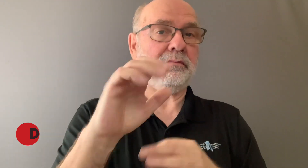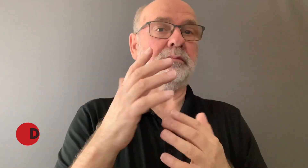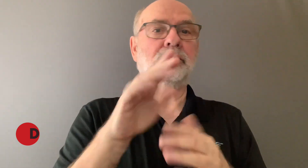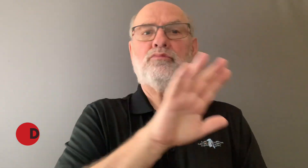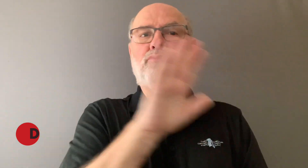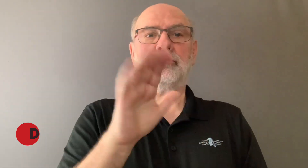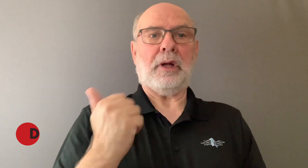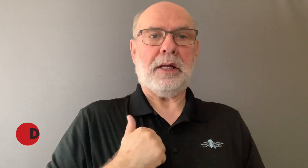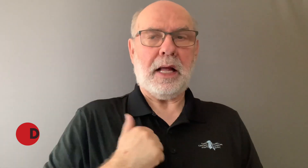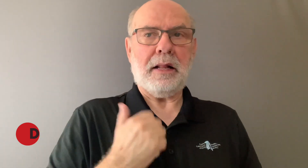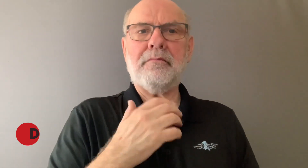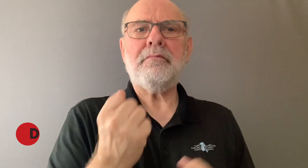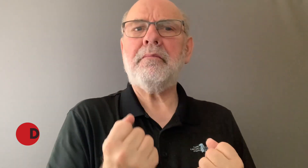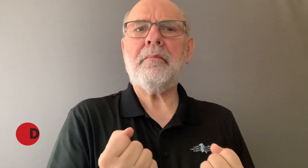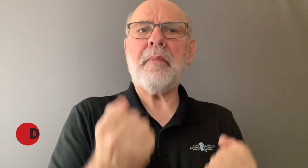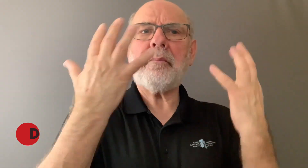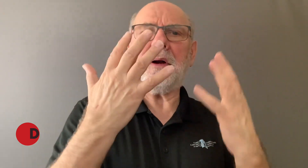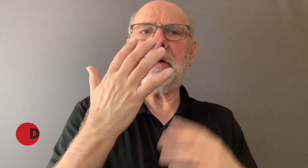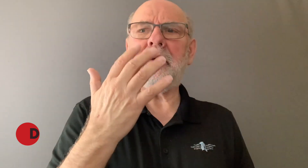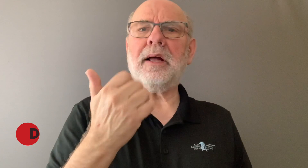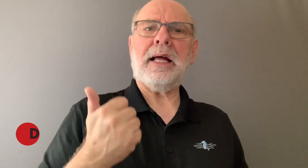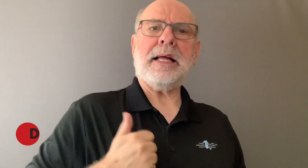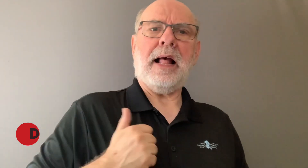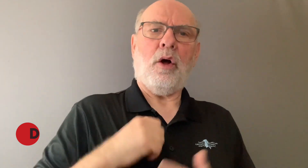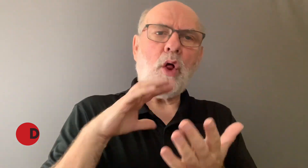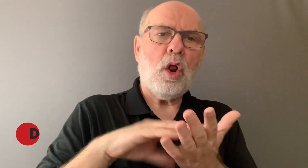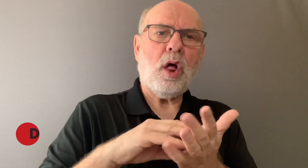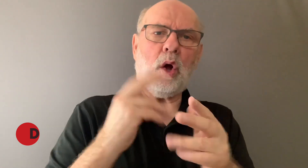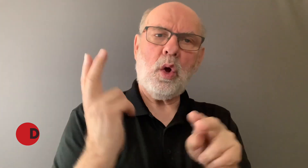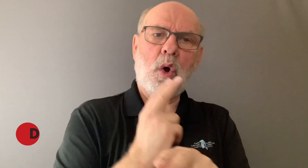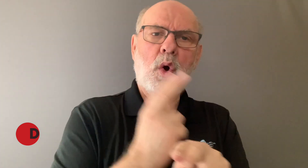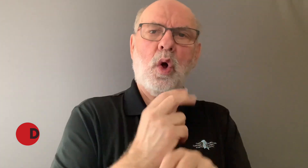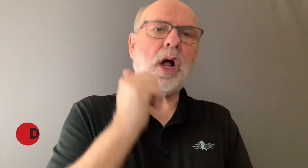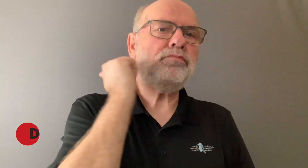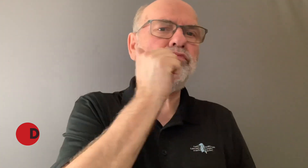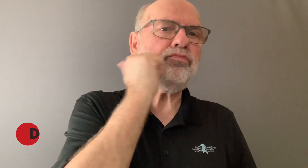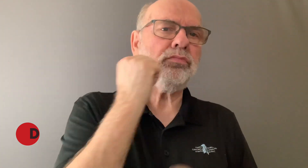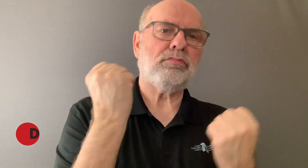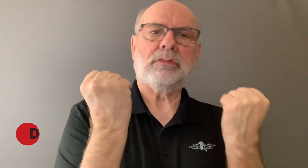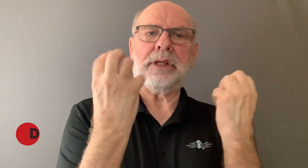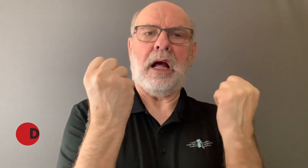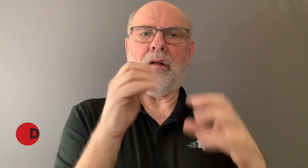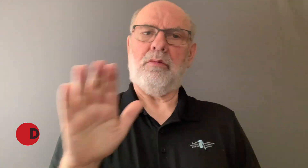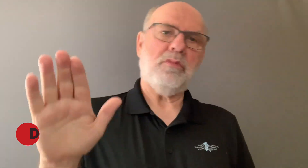across Canada. How many Canadians learn and use sign language daily